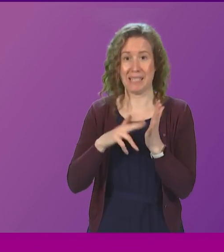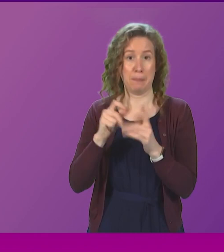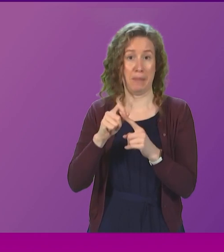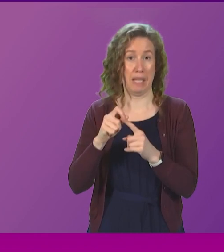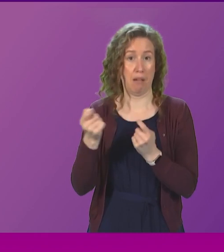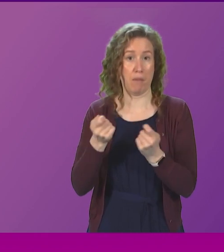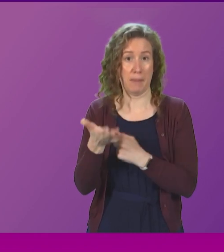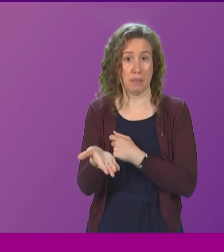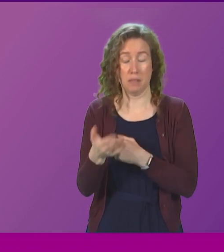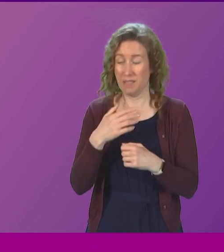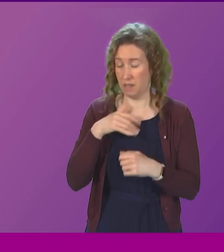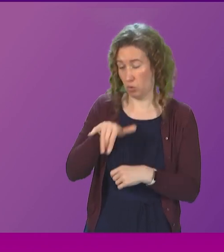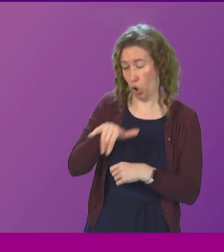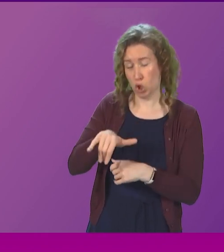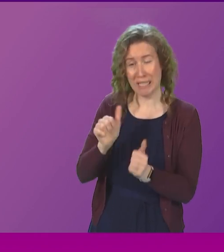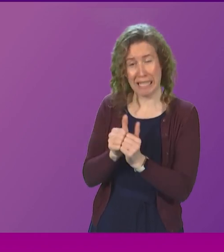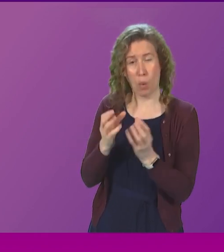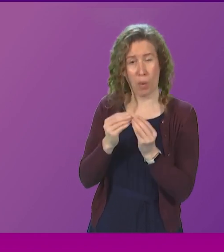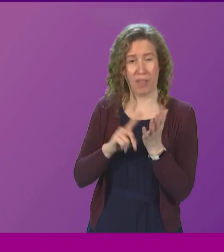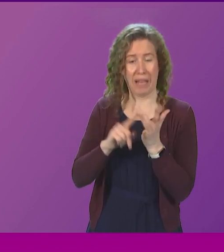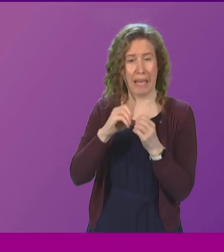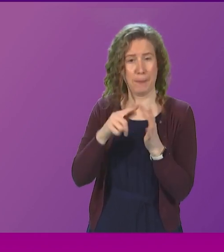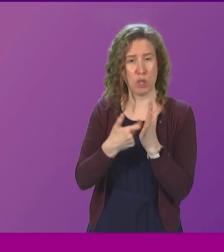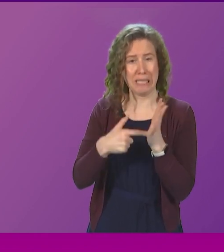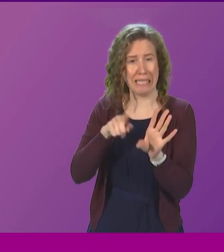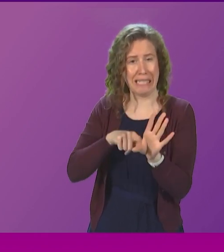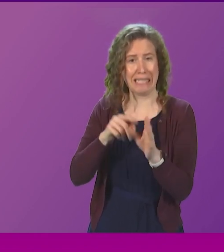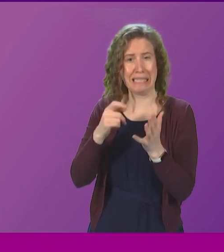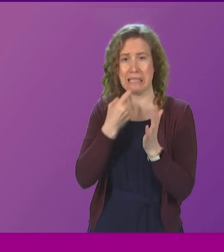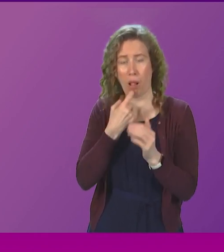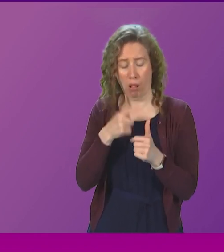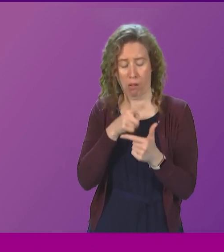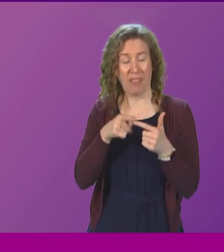The dodgy deal with Liberty Steel, the ferry fiasco, the shambolic deposit return scheme